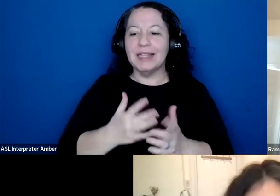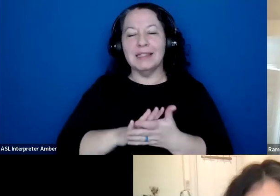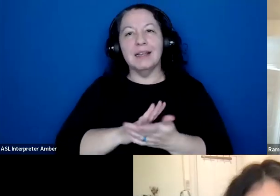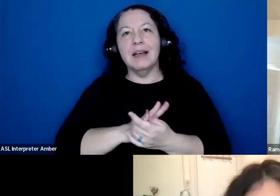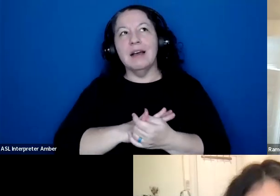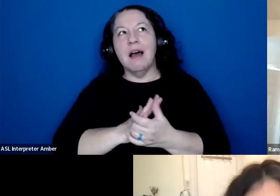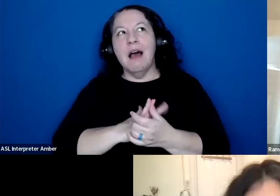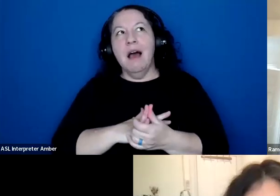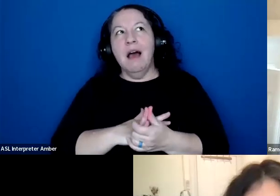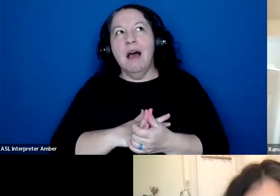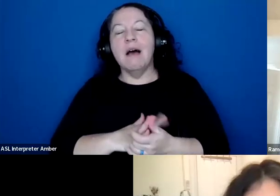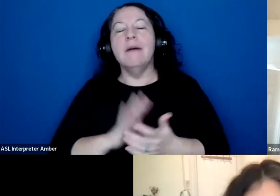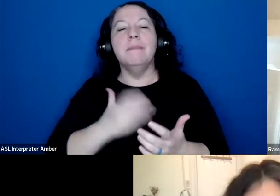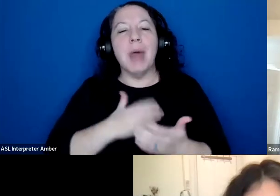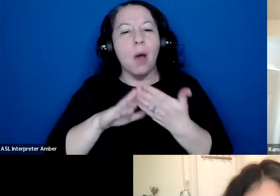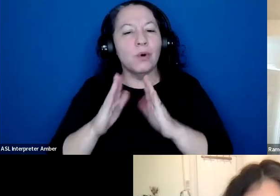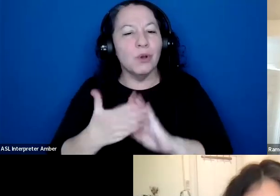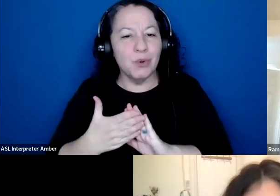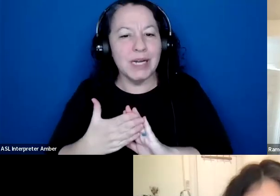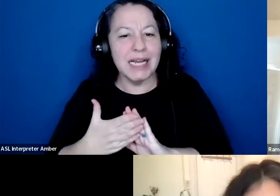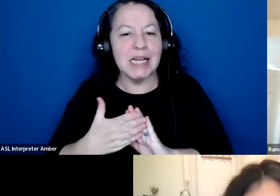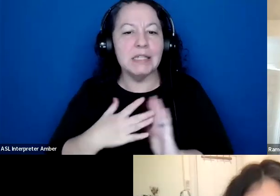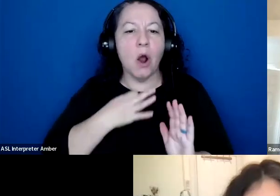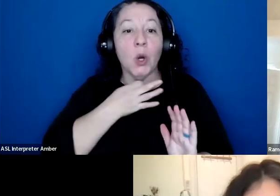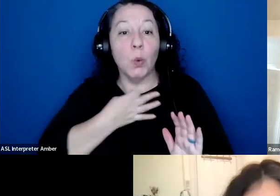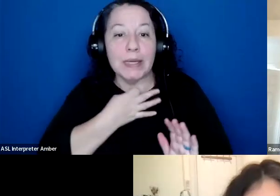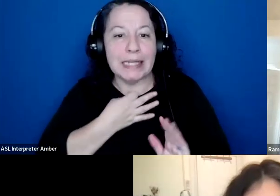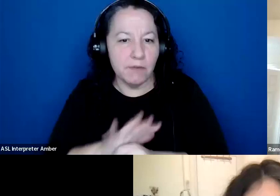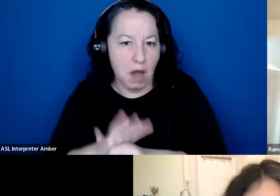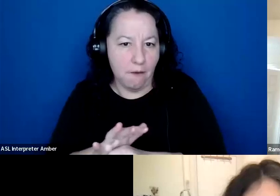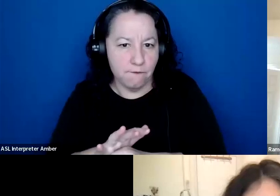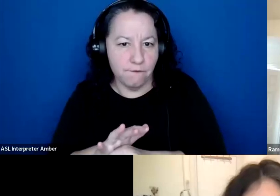our communities are inquisitive enough and are visionaries